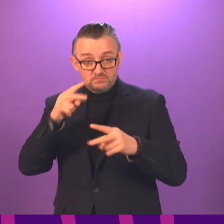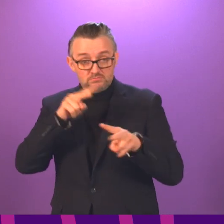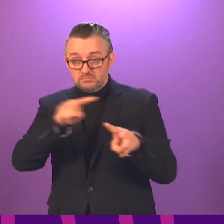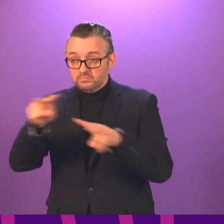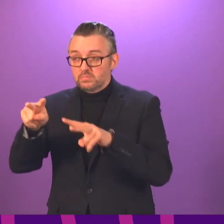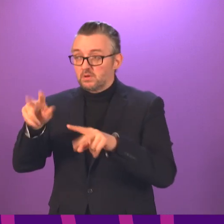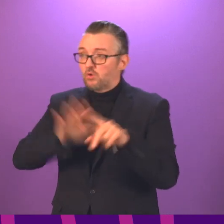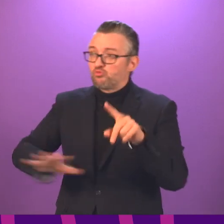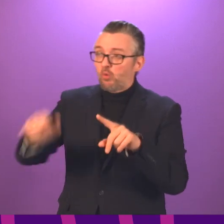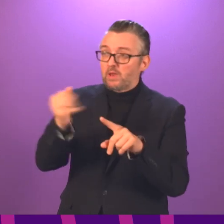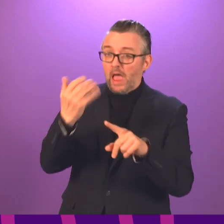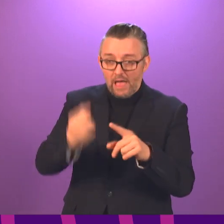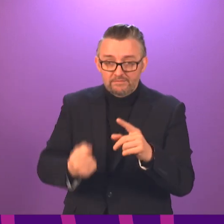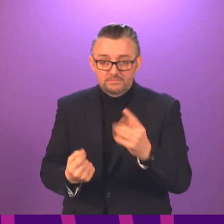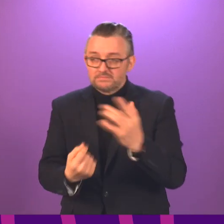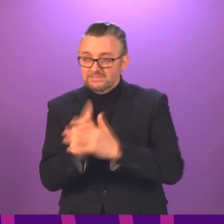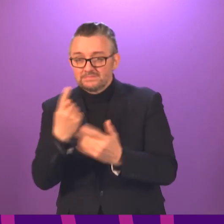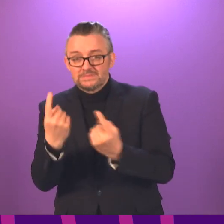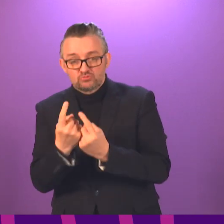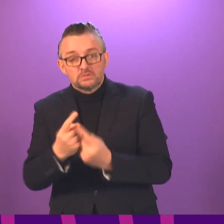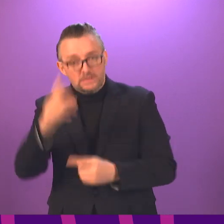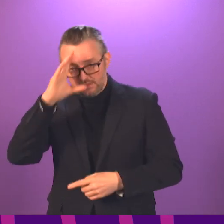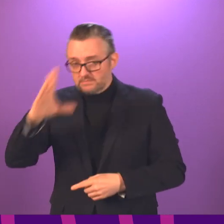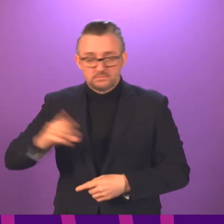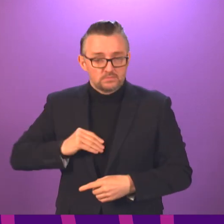parts of the country, they should make us aware of them so that we can immediately get